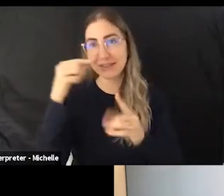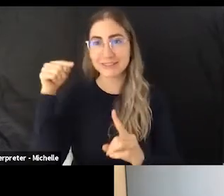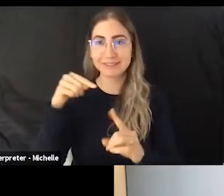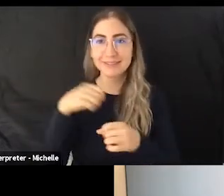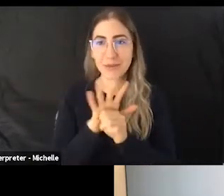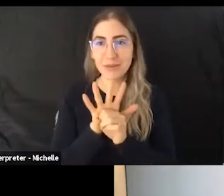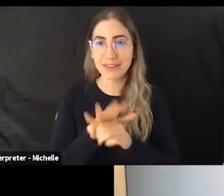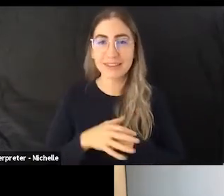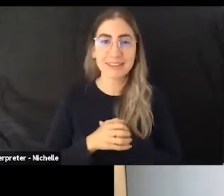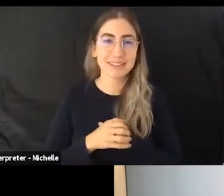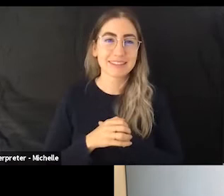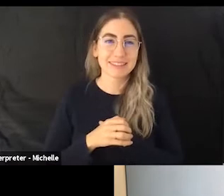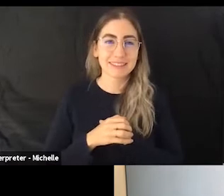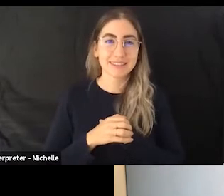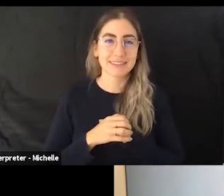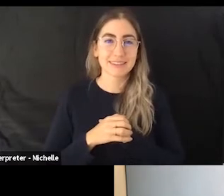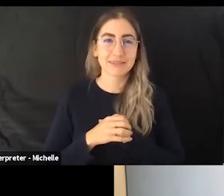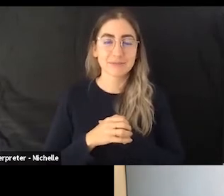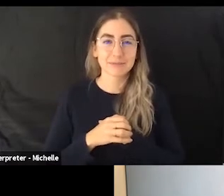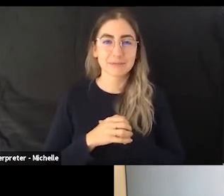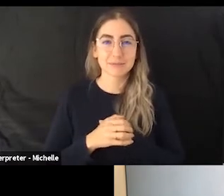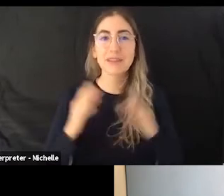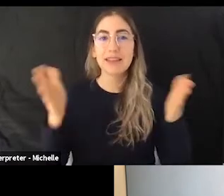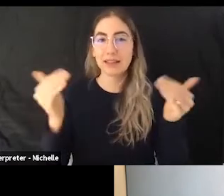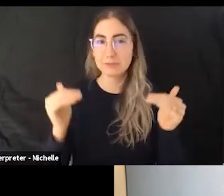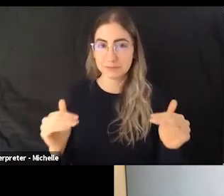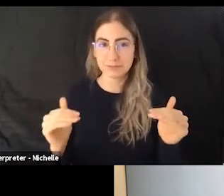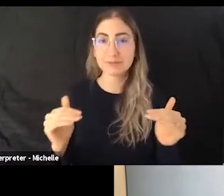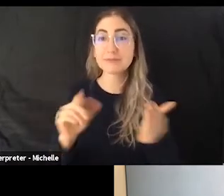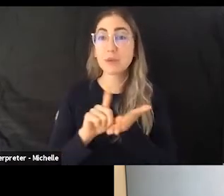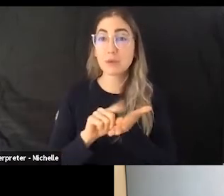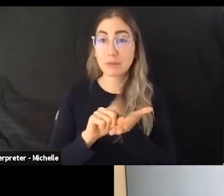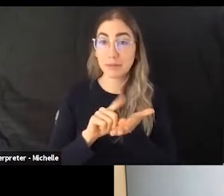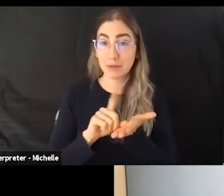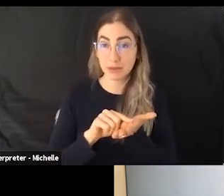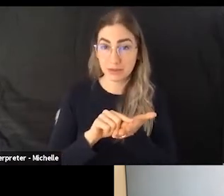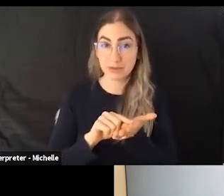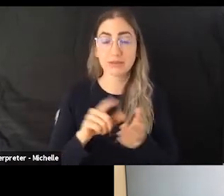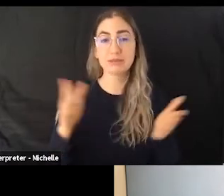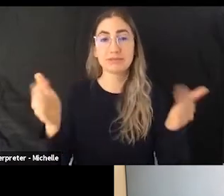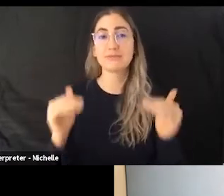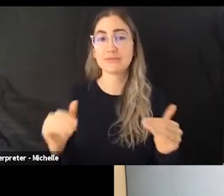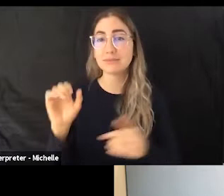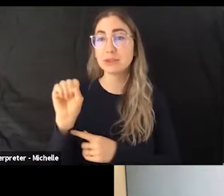AND ABOUT -- THIS WAS FOLLOWED, AS YOU CAN SEE , BY NEWSPAPER, AND ABOUT -- THIS WAS FOLLOWED, AS YOU CAN SEE, BY SOCIAL MEDIA, AND THEN VARIOUS